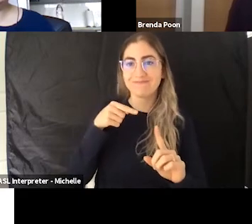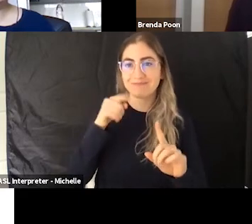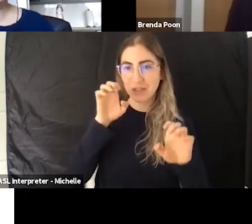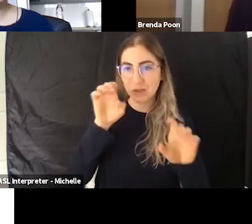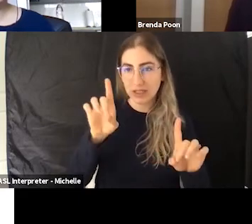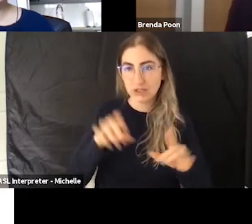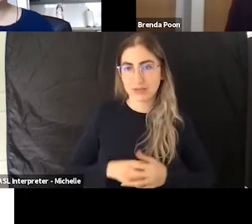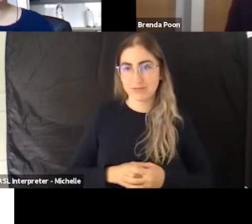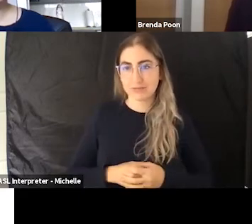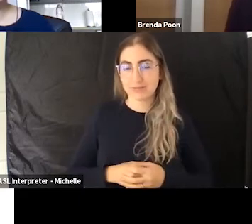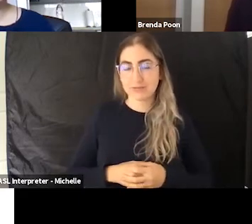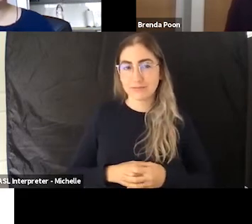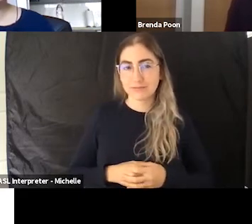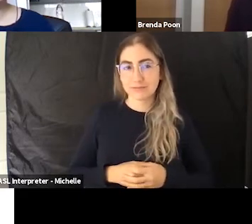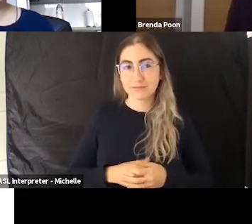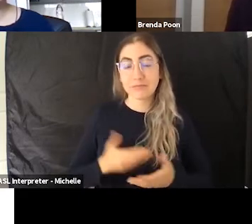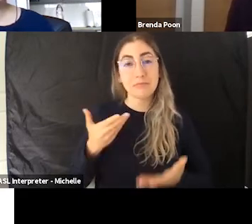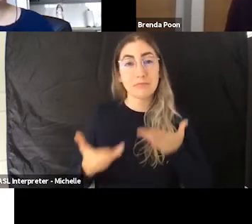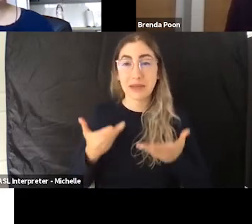I'D SAY, BY MULTIPLE RESPONDENTS.